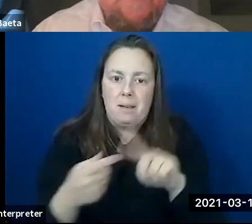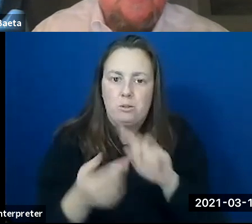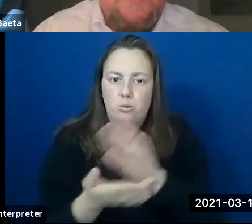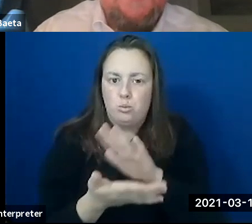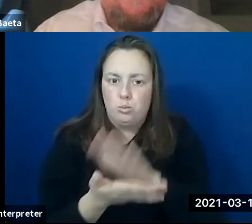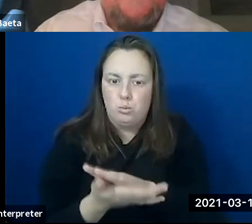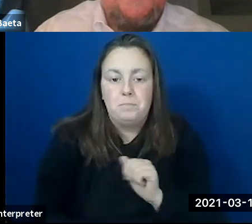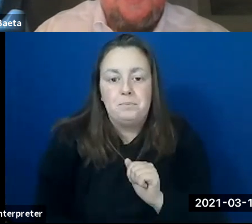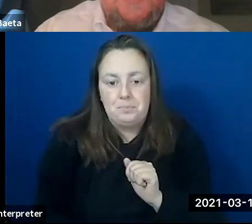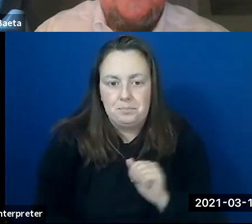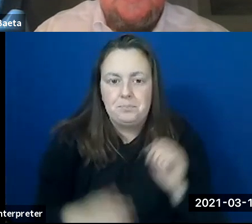Joseph Baeta: We have a question have any on.